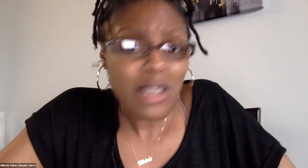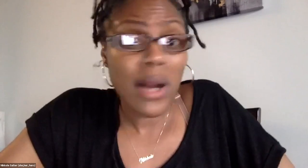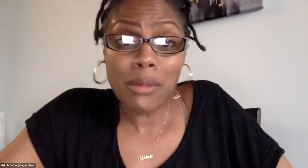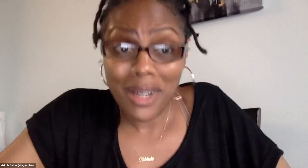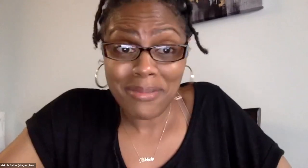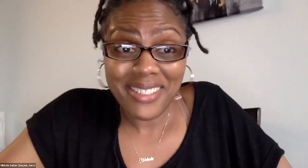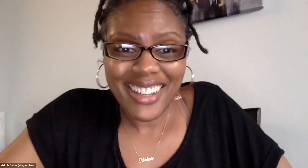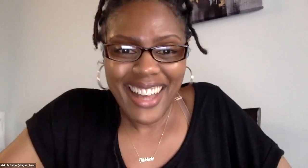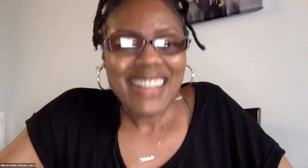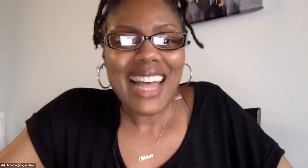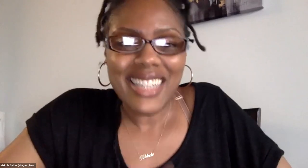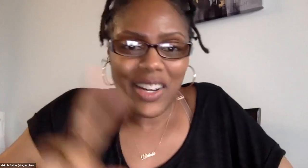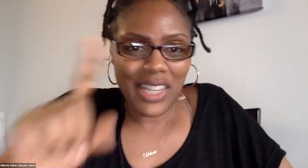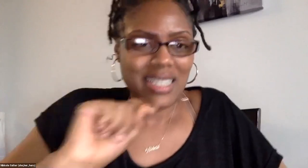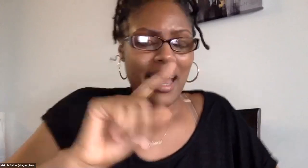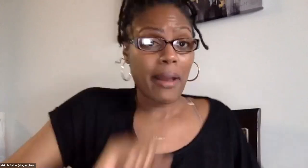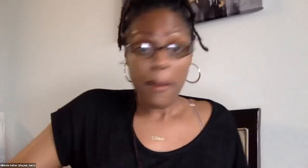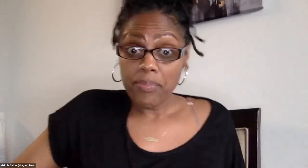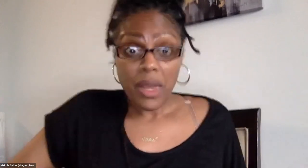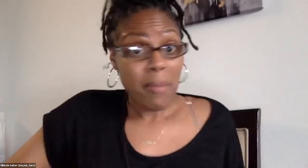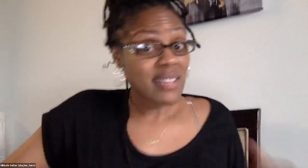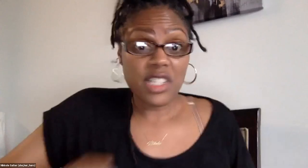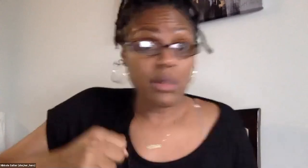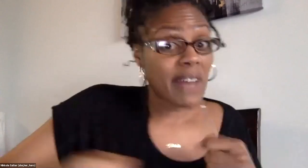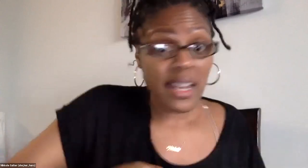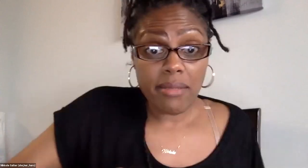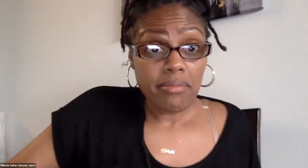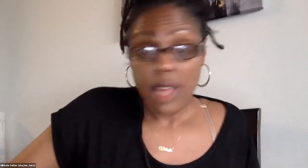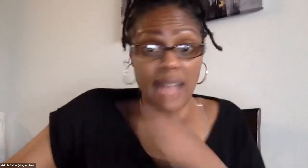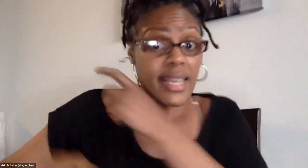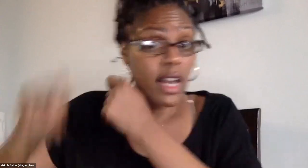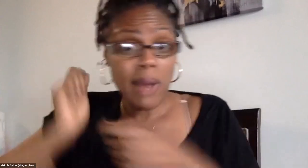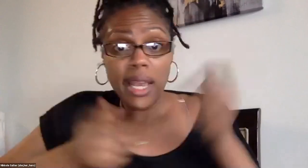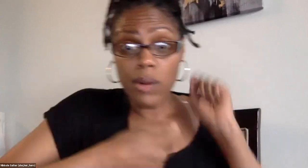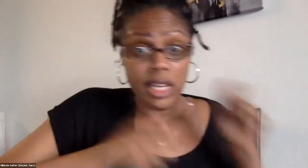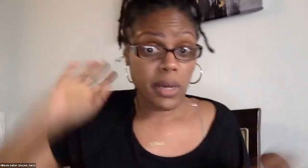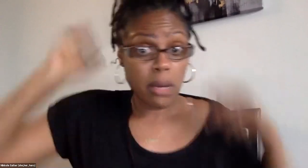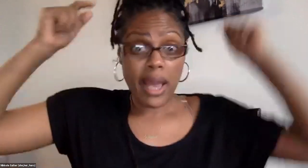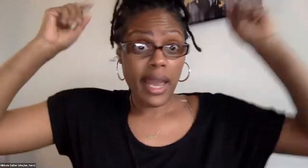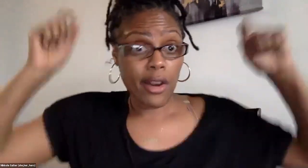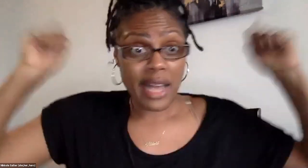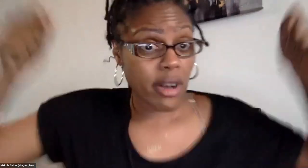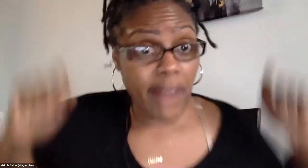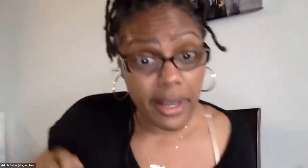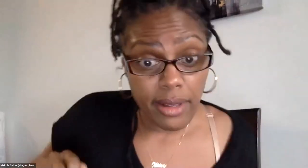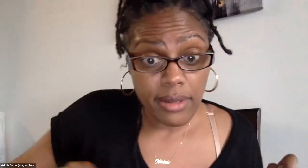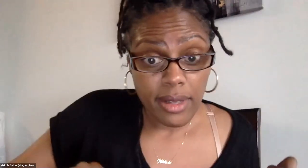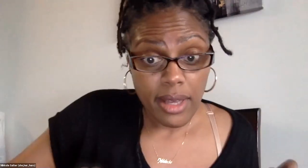'Cause where I'm from, solidarity looks like, my sister is fighting, I take off my earrings, put up my hair, and I start fighting.